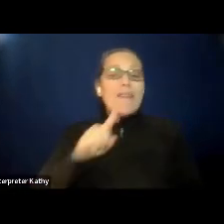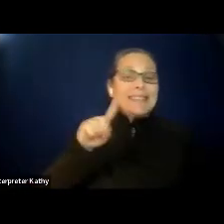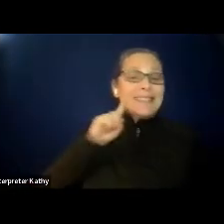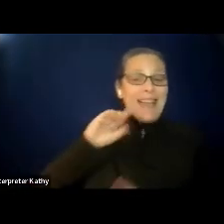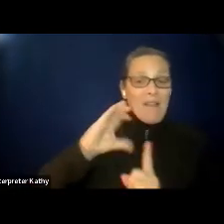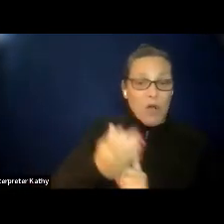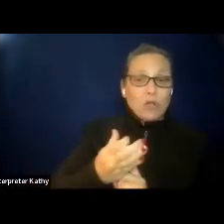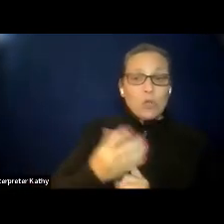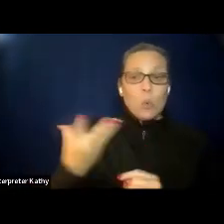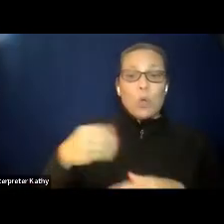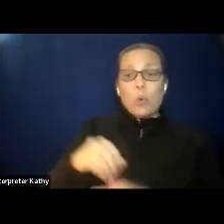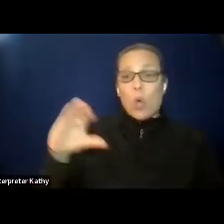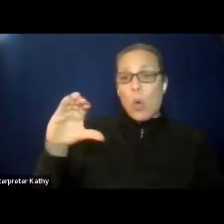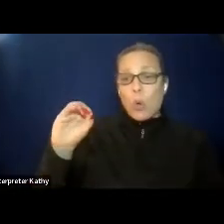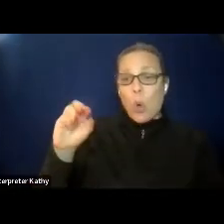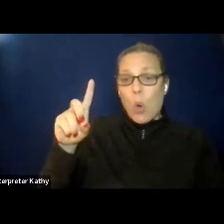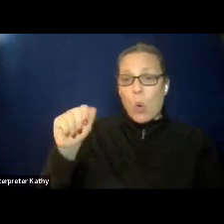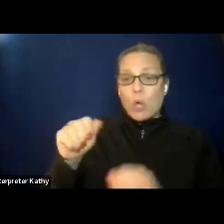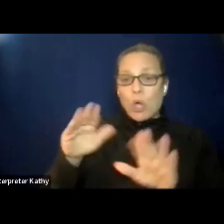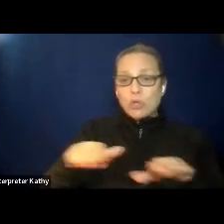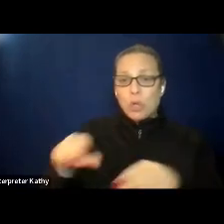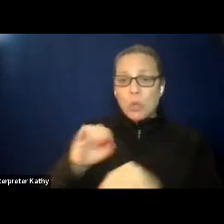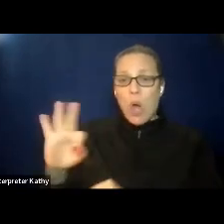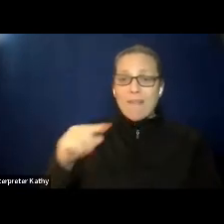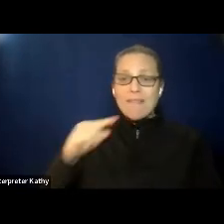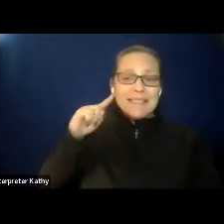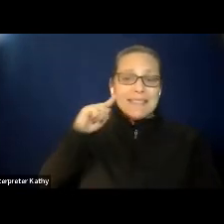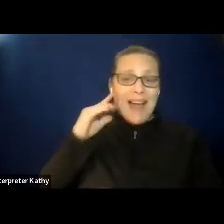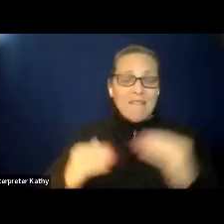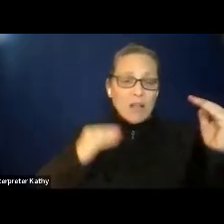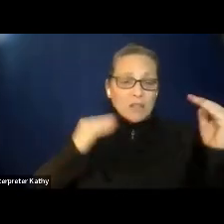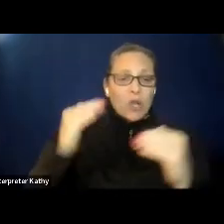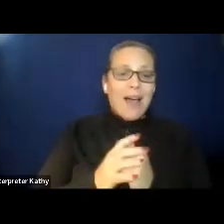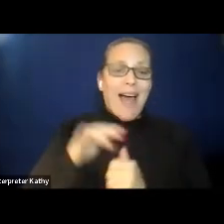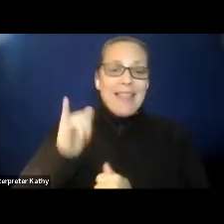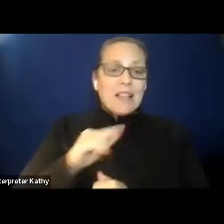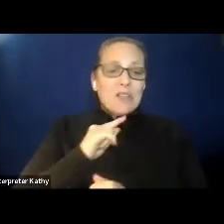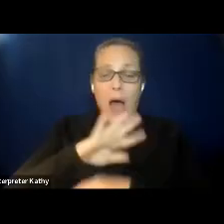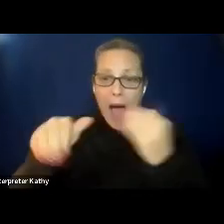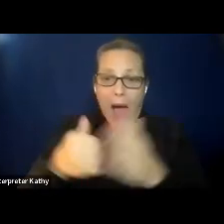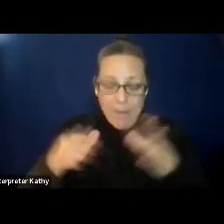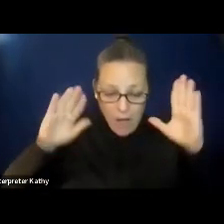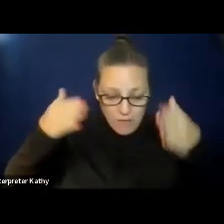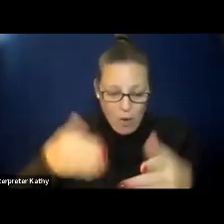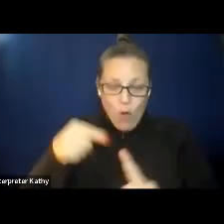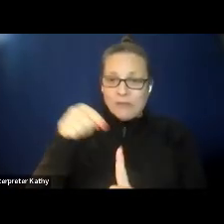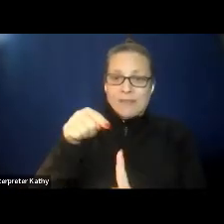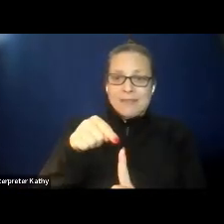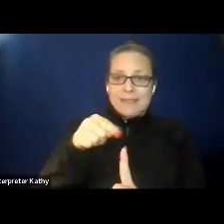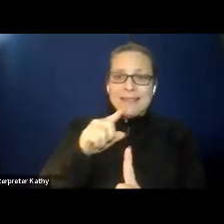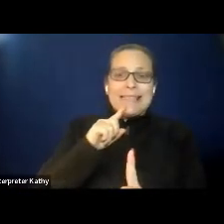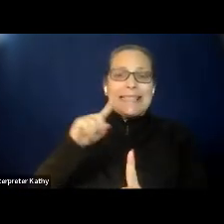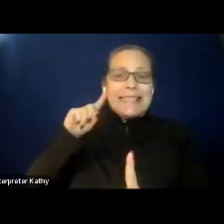non-pathologizing mental illness. There's Deaf Culture which I say here